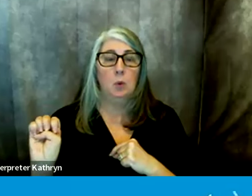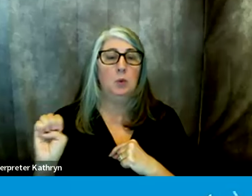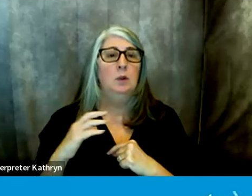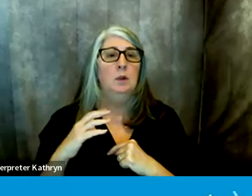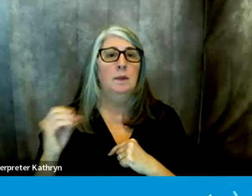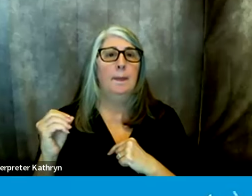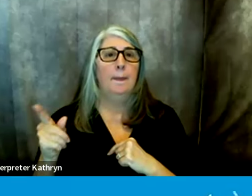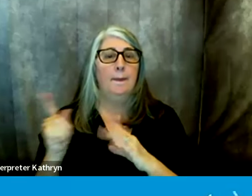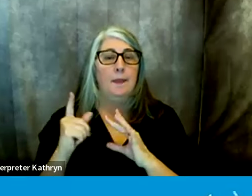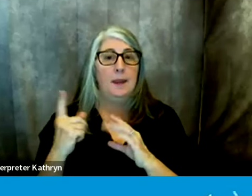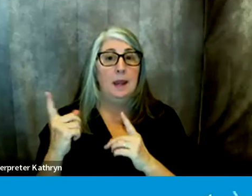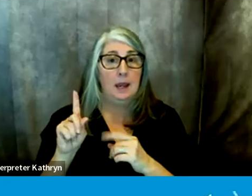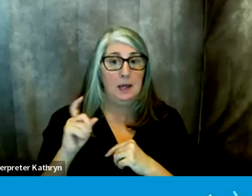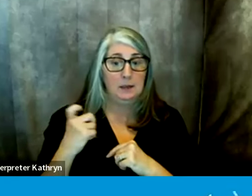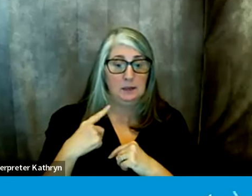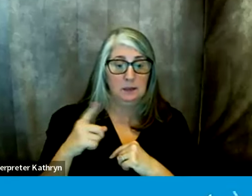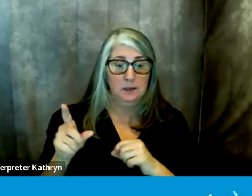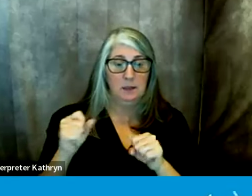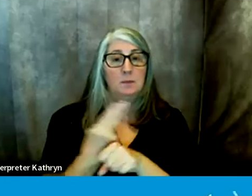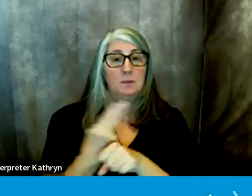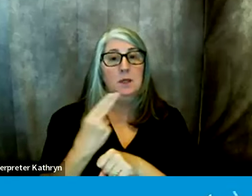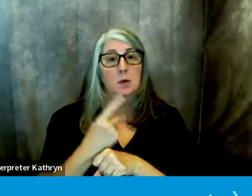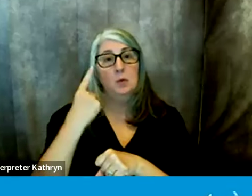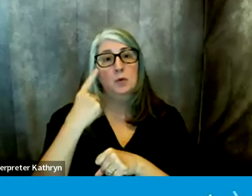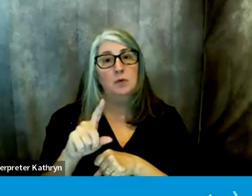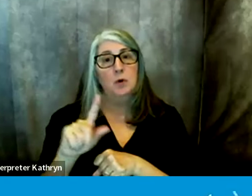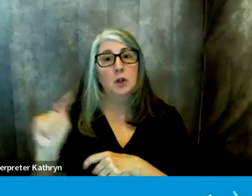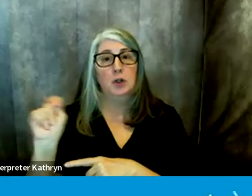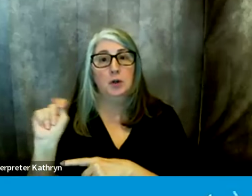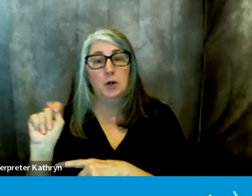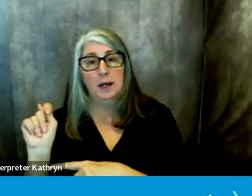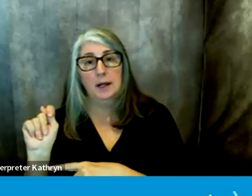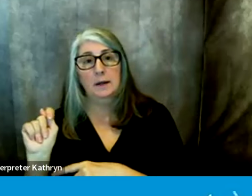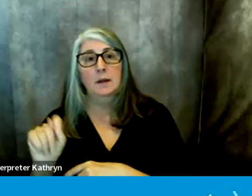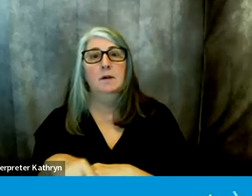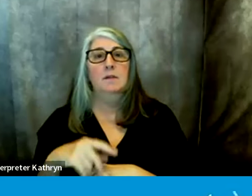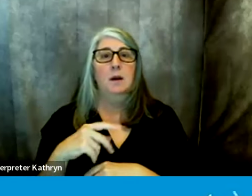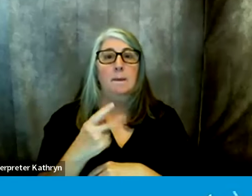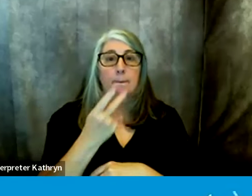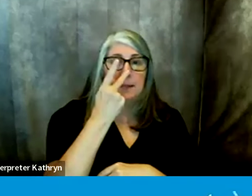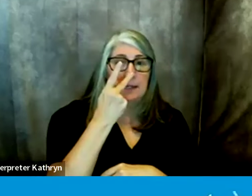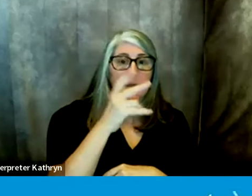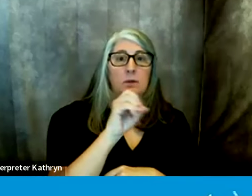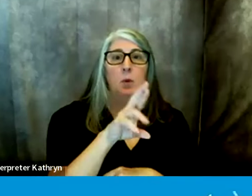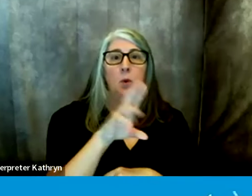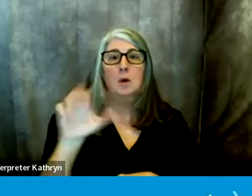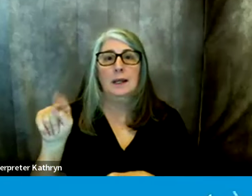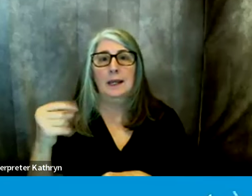can this be used to induce urinating out of the penis versus intermittent cath? Tried pelvic therapy with no success.